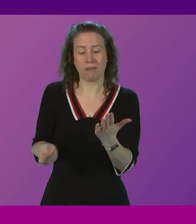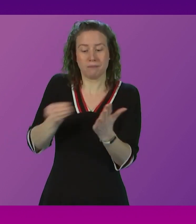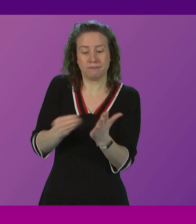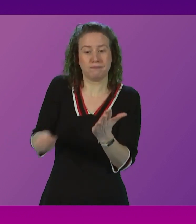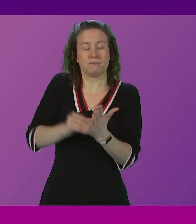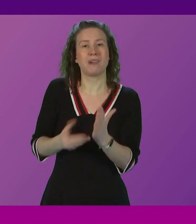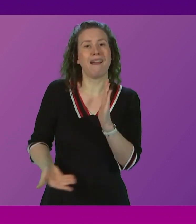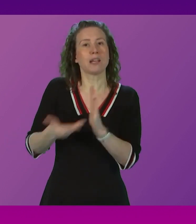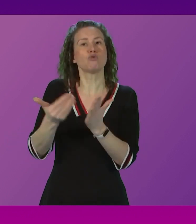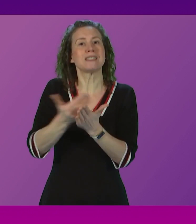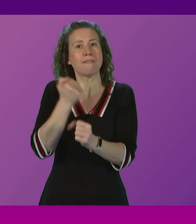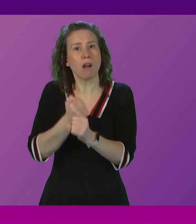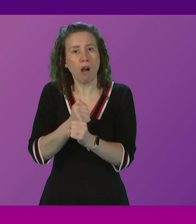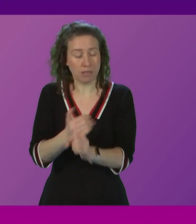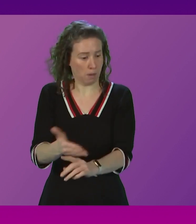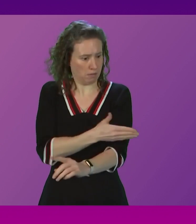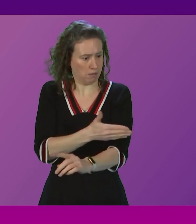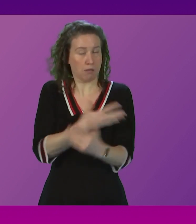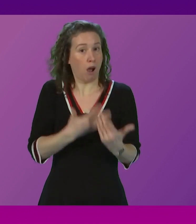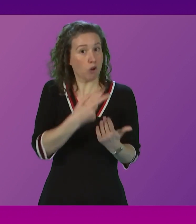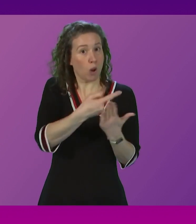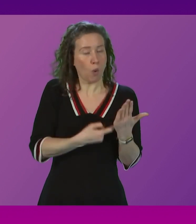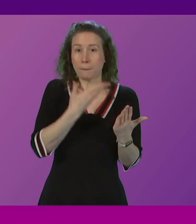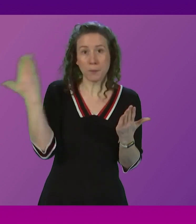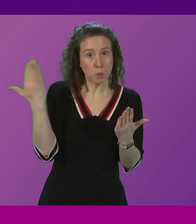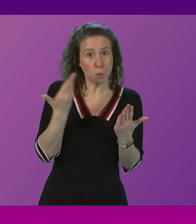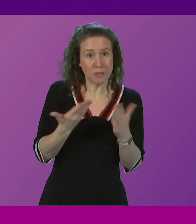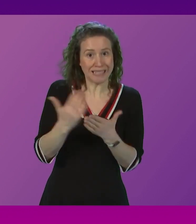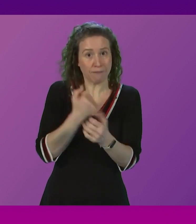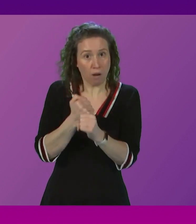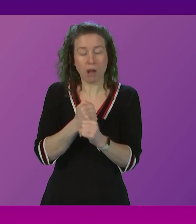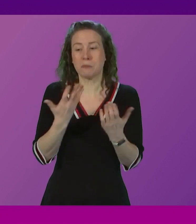just set out do not exist in the current law, but will exist in the new legislation.